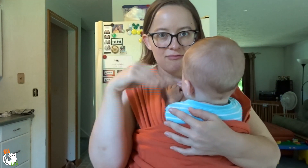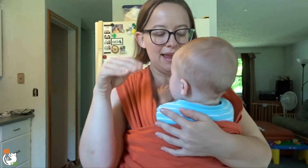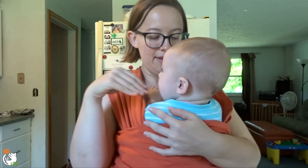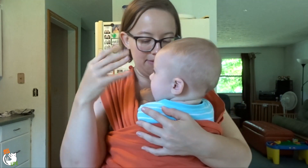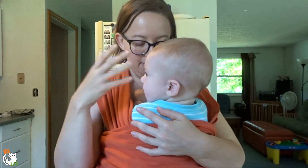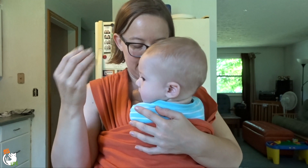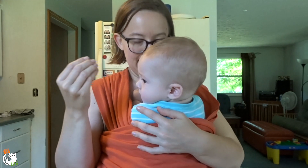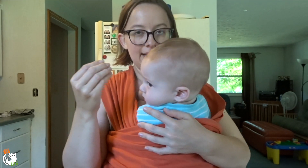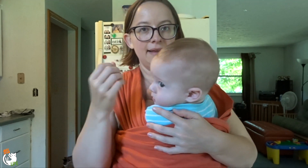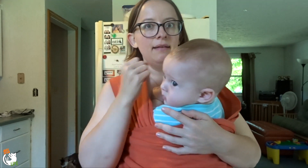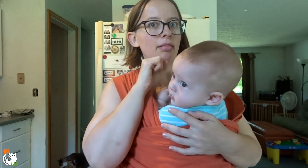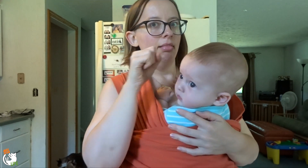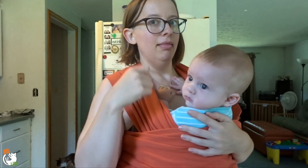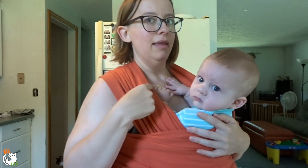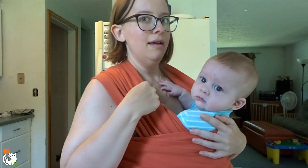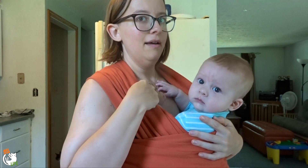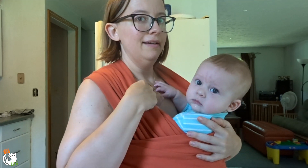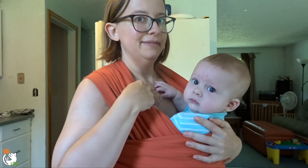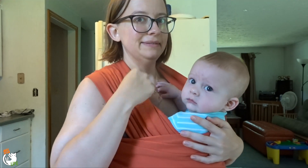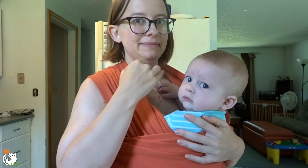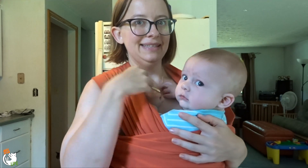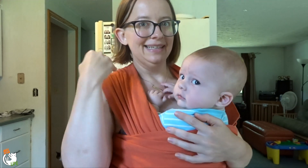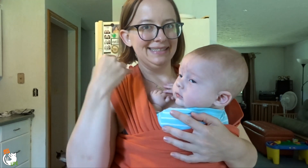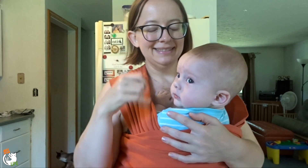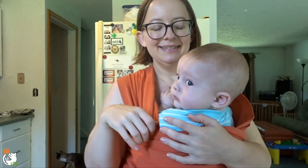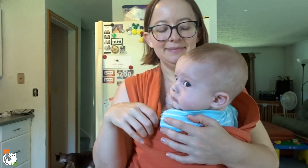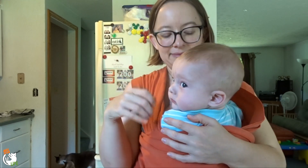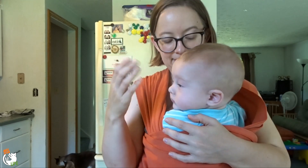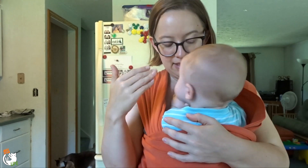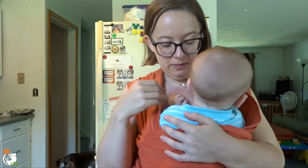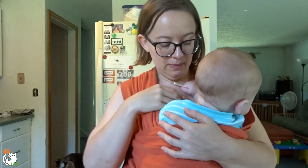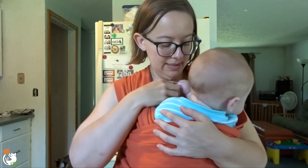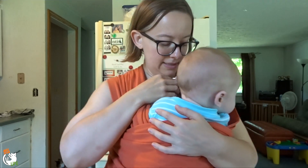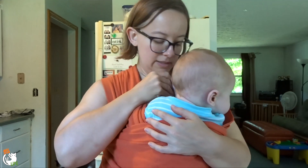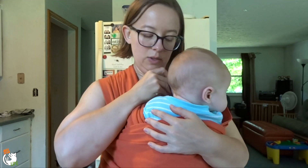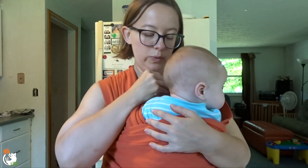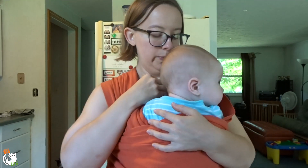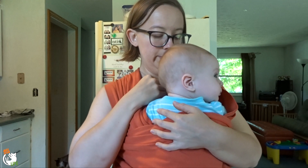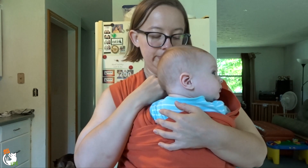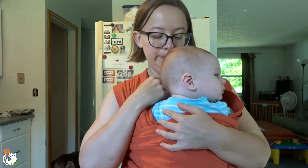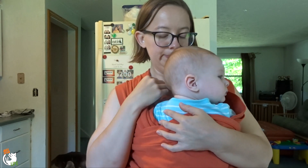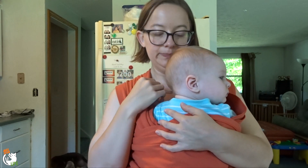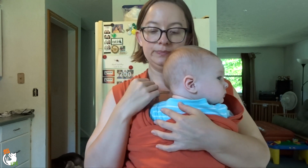I don't know, move some things around. He loves this necklace. No!